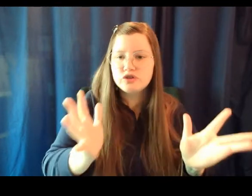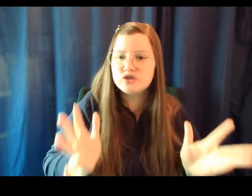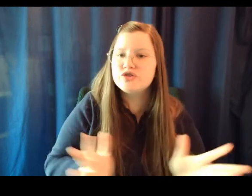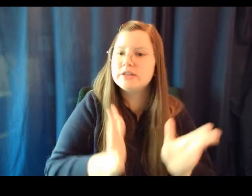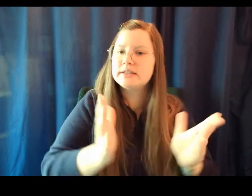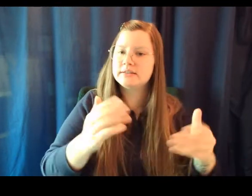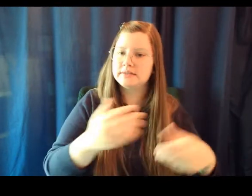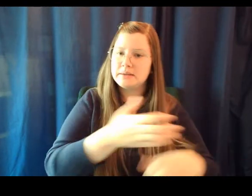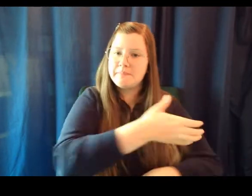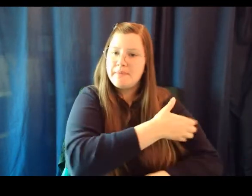Billy Porter